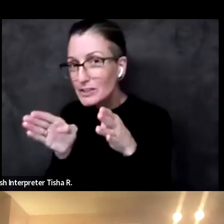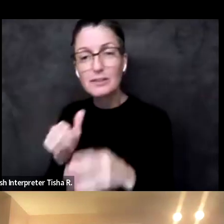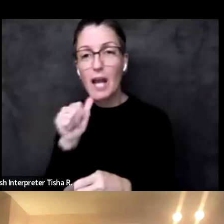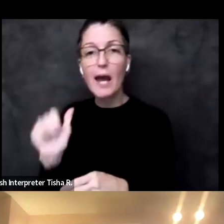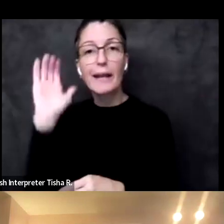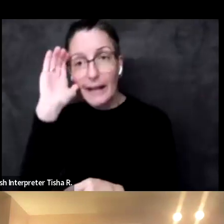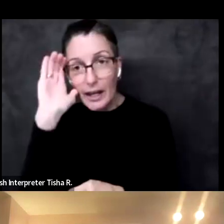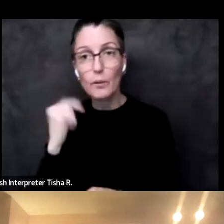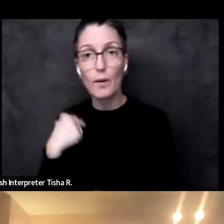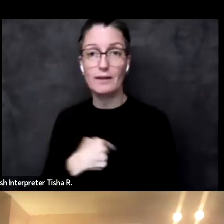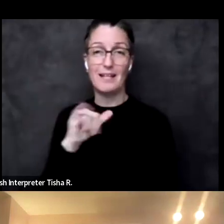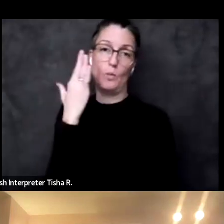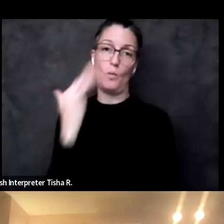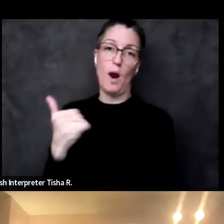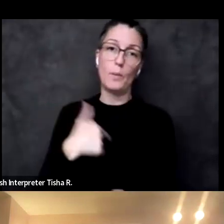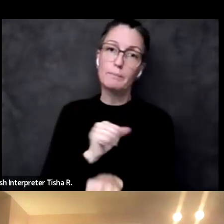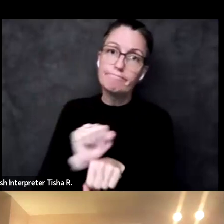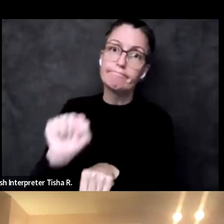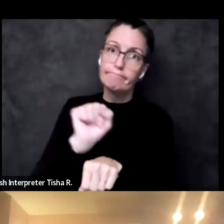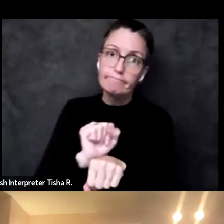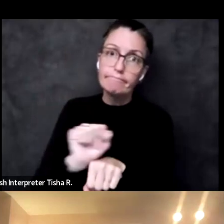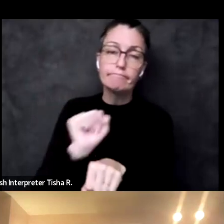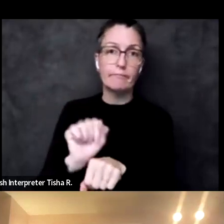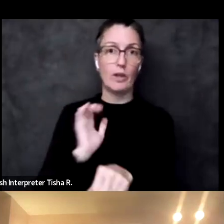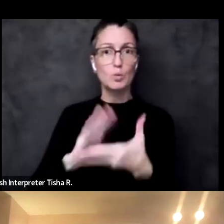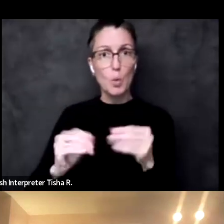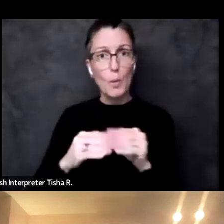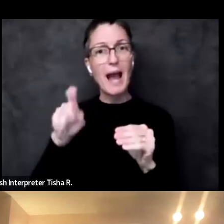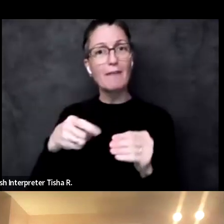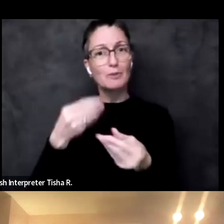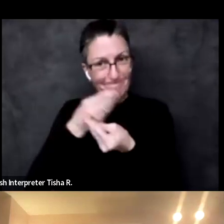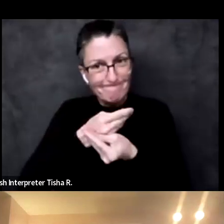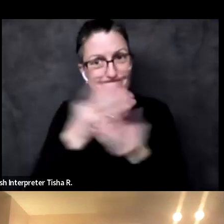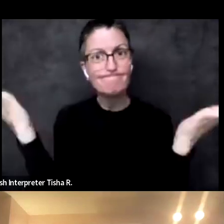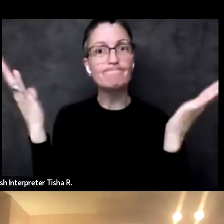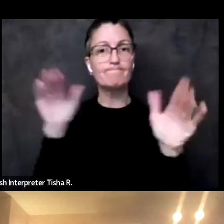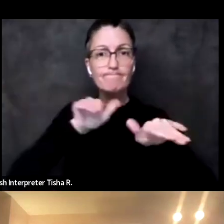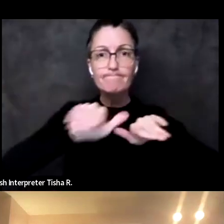But these stories need to be heard. That's why there's there's,